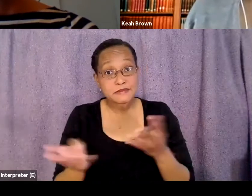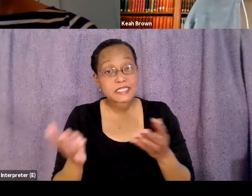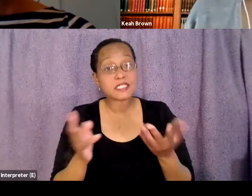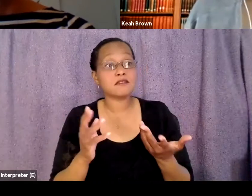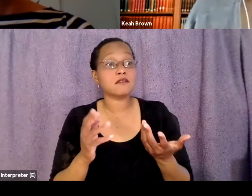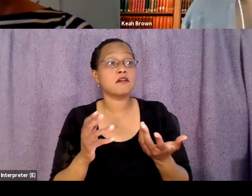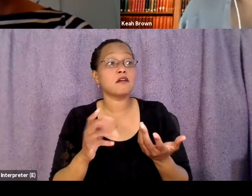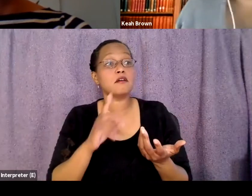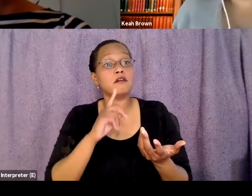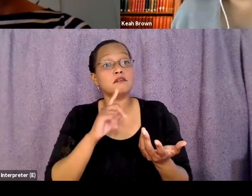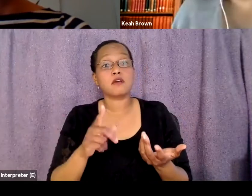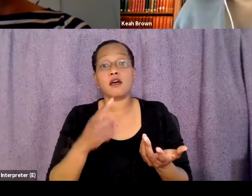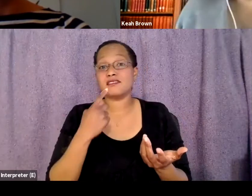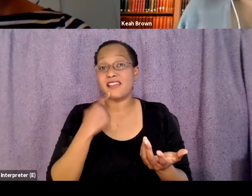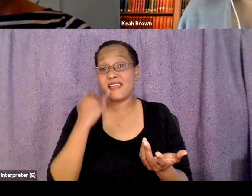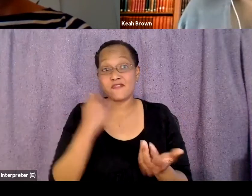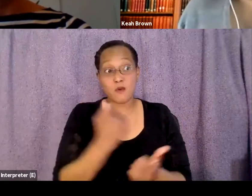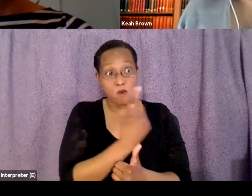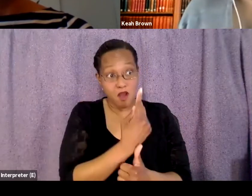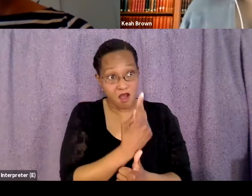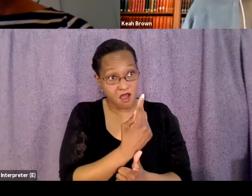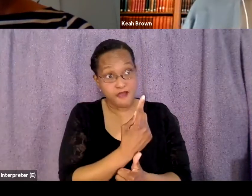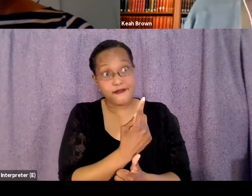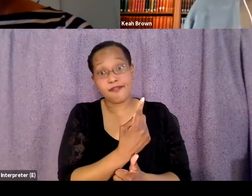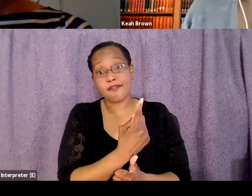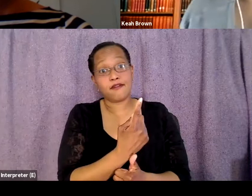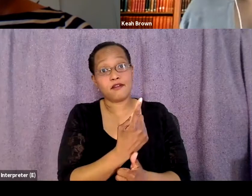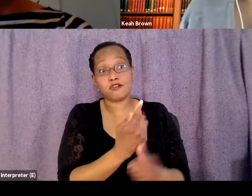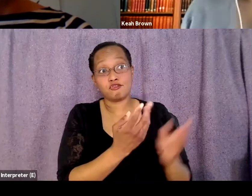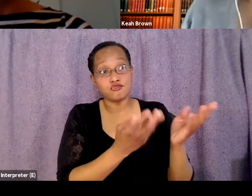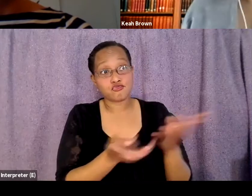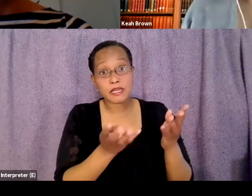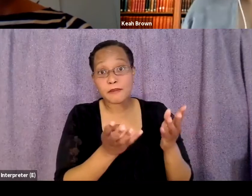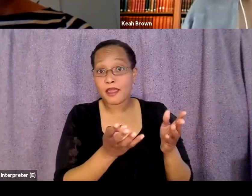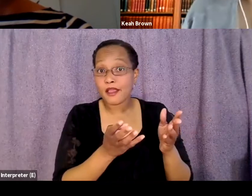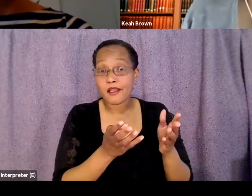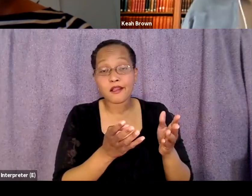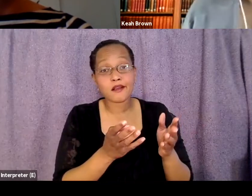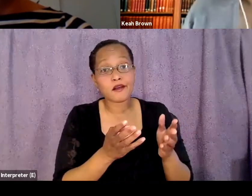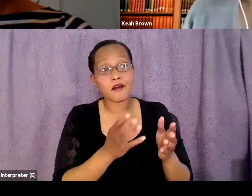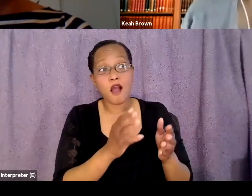Keah Brown: If this one streamer doesn't make this thing, maybe the other 32 where you know